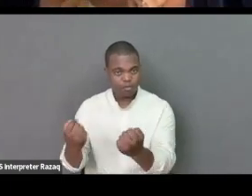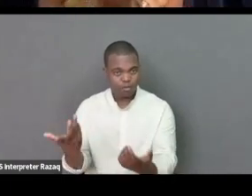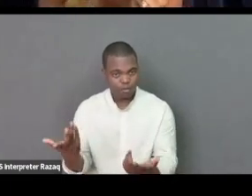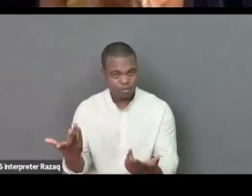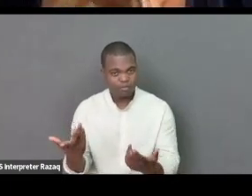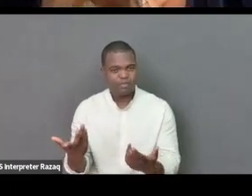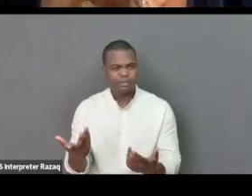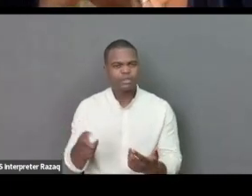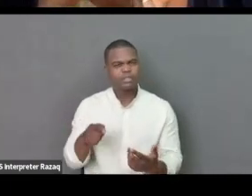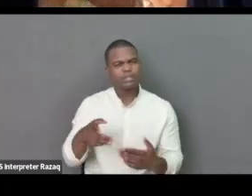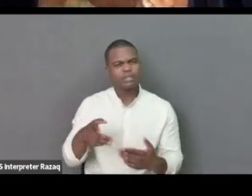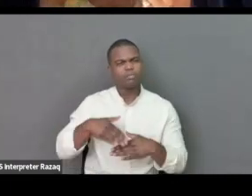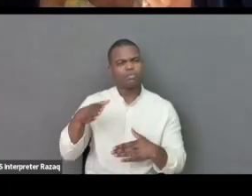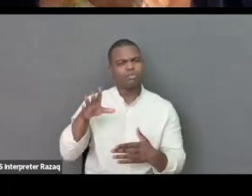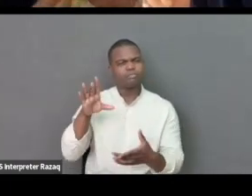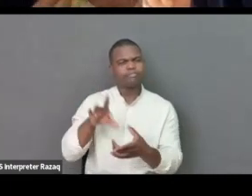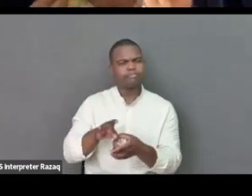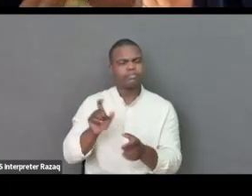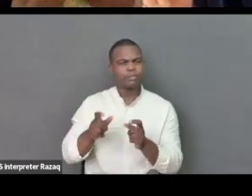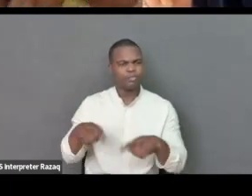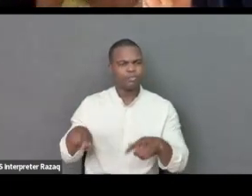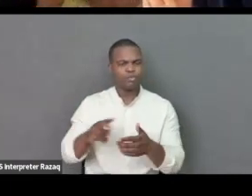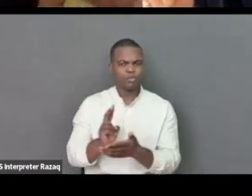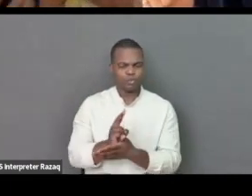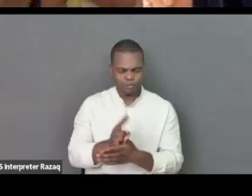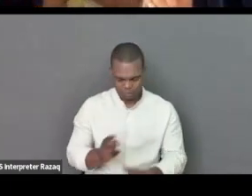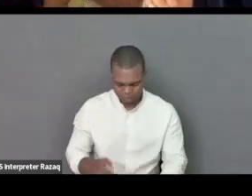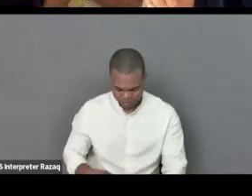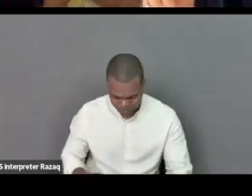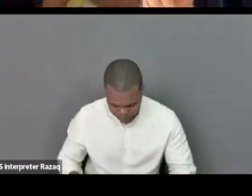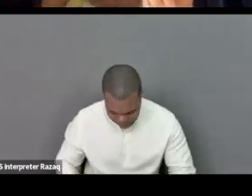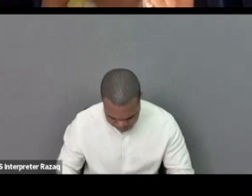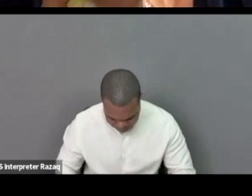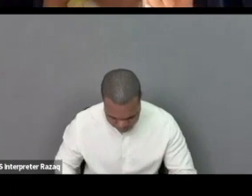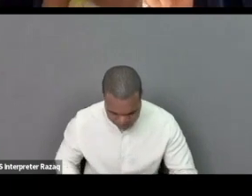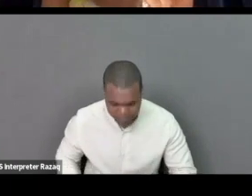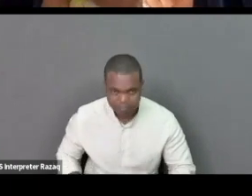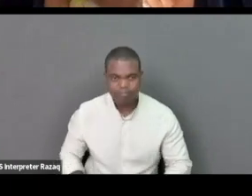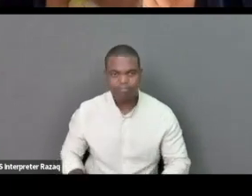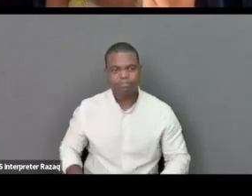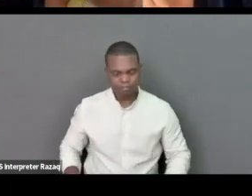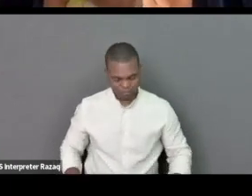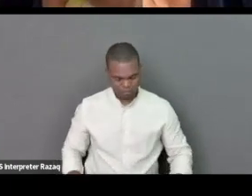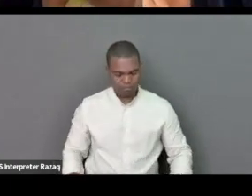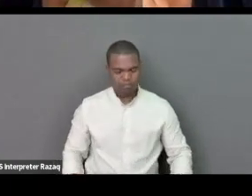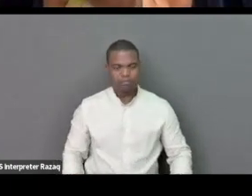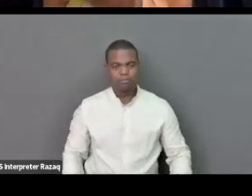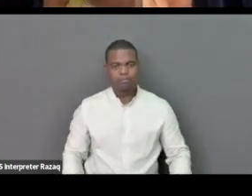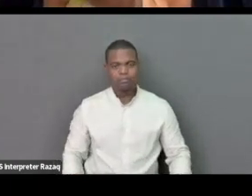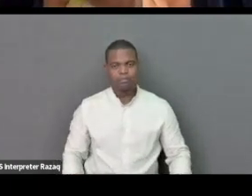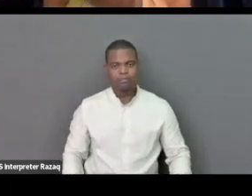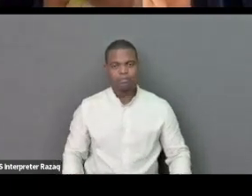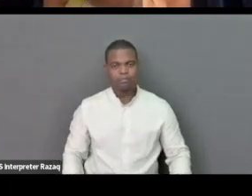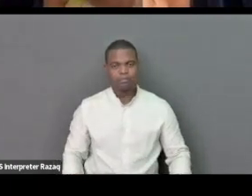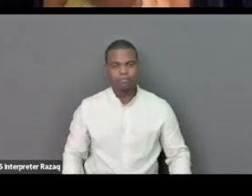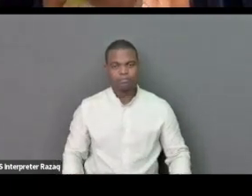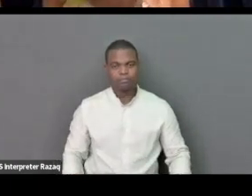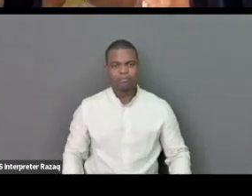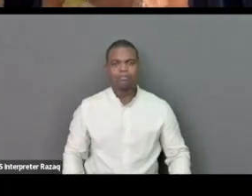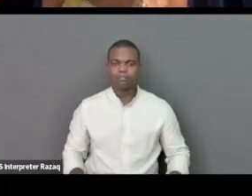technical enough," "I don't know enough about the legislation" or "I don't know if it's me or my computer or my connection or my assistive technology. I don't know where the problem is, I just know that